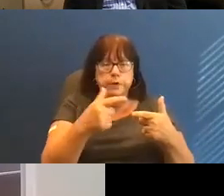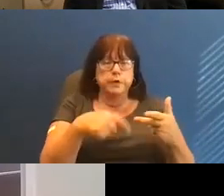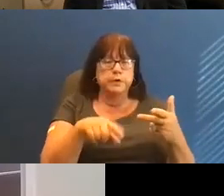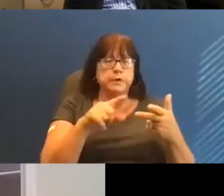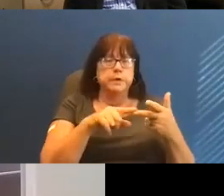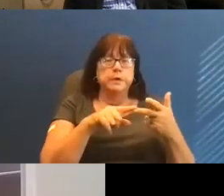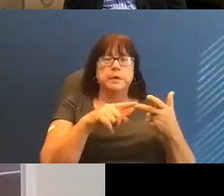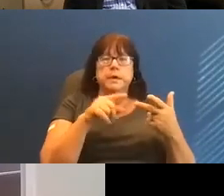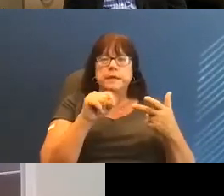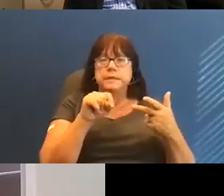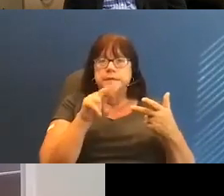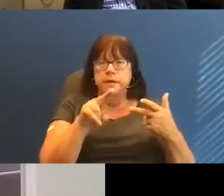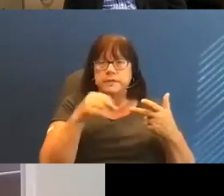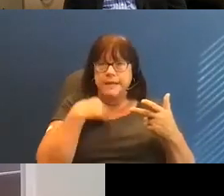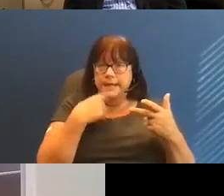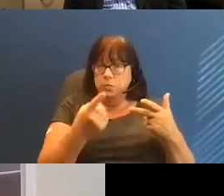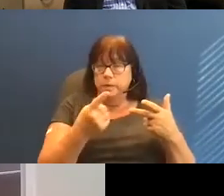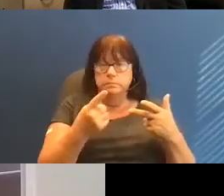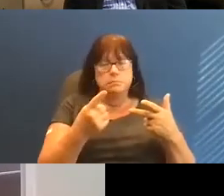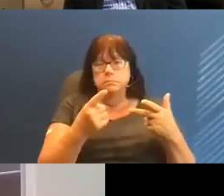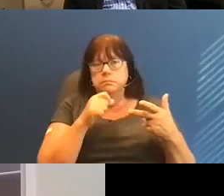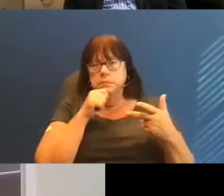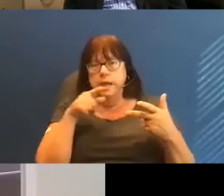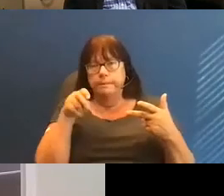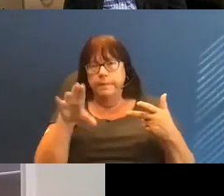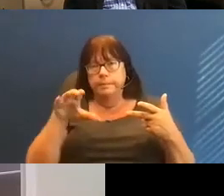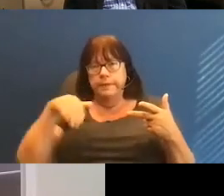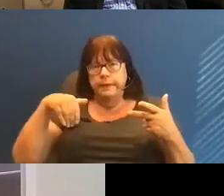Towson also has one although it hasn't been made public yet. I'll show you I'm logged in,